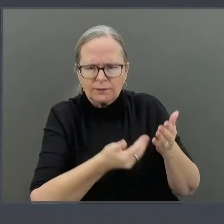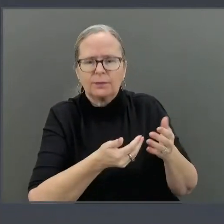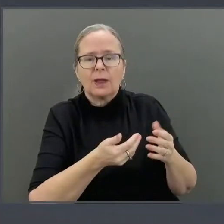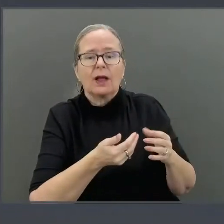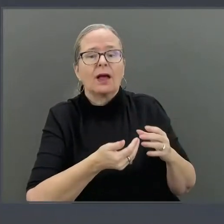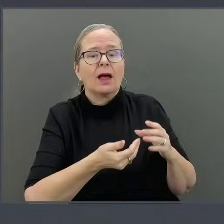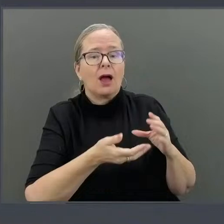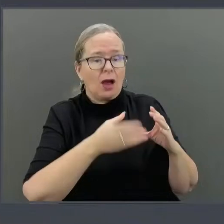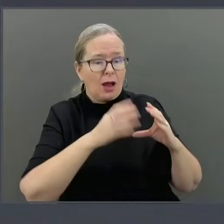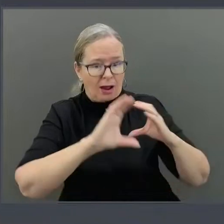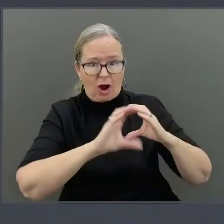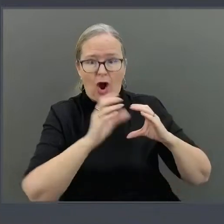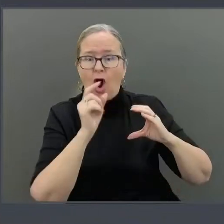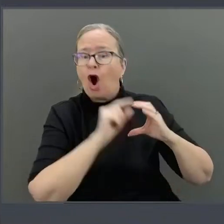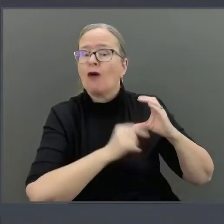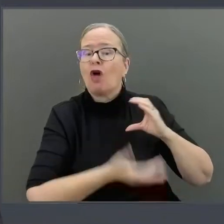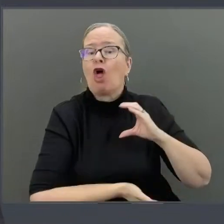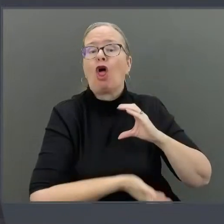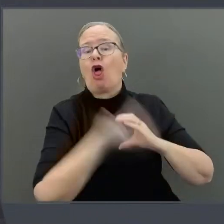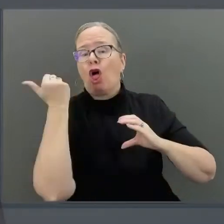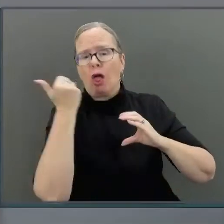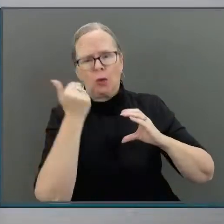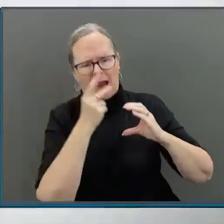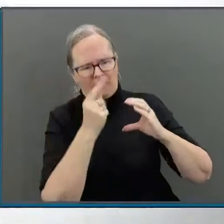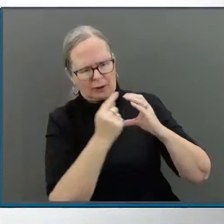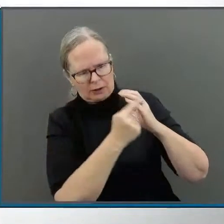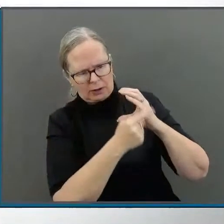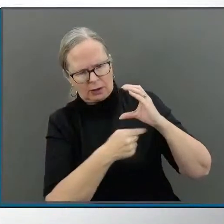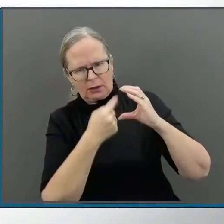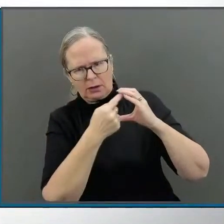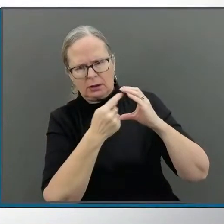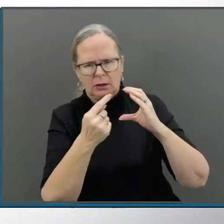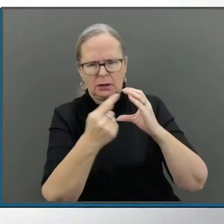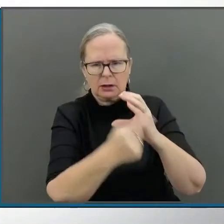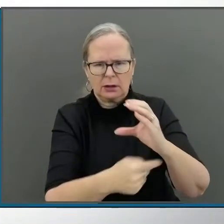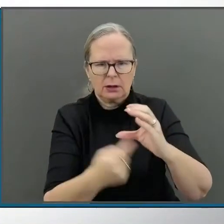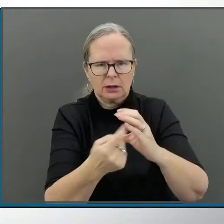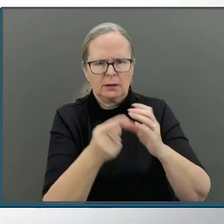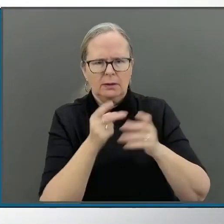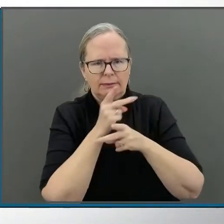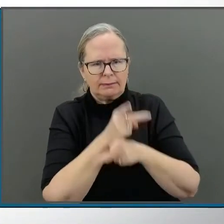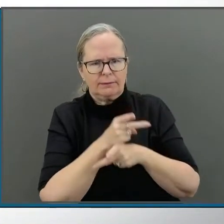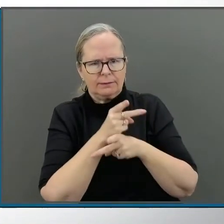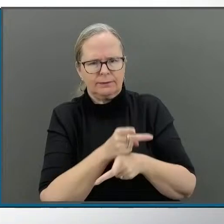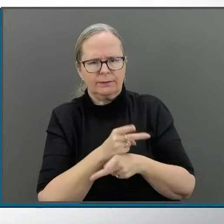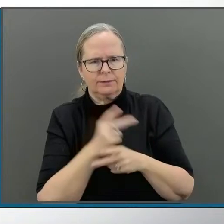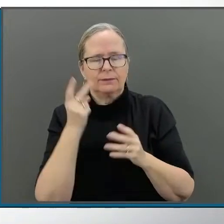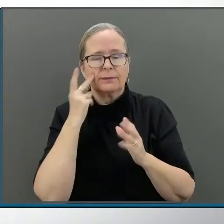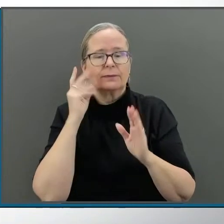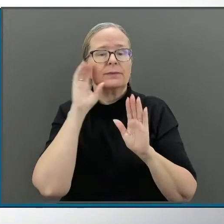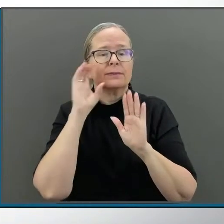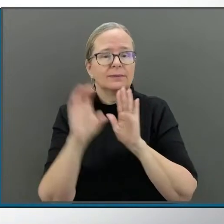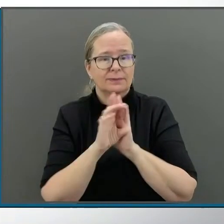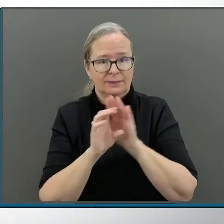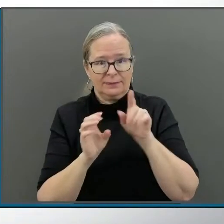I mentioned this is a complex repair and these are not off-the-shelf parts that we are replacing